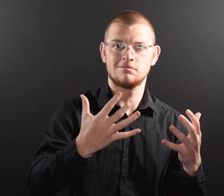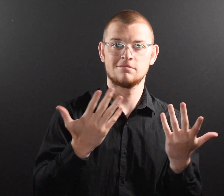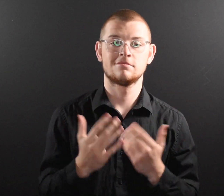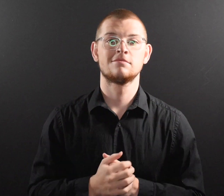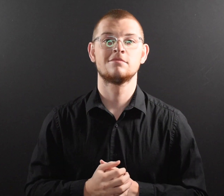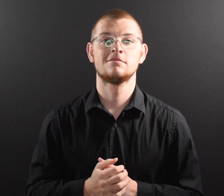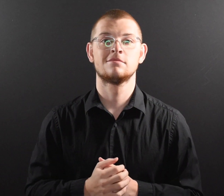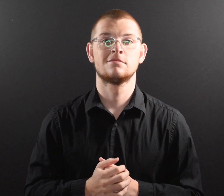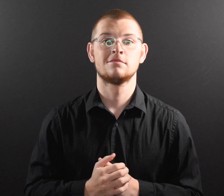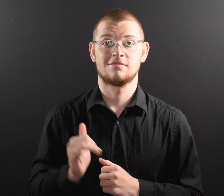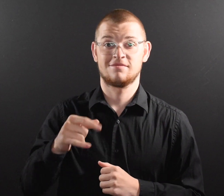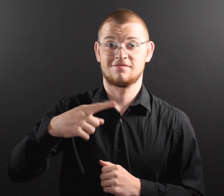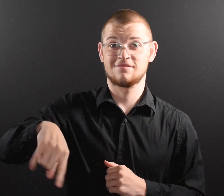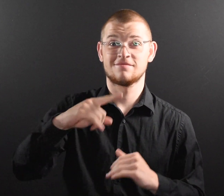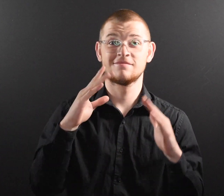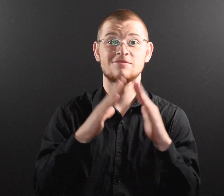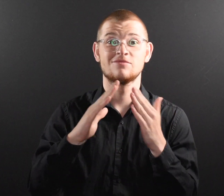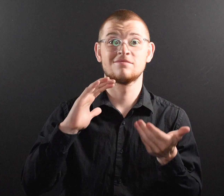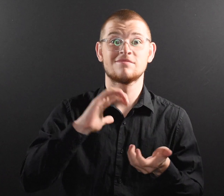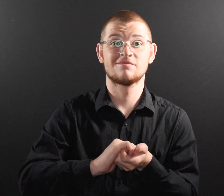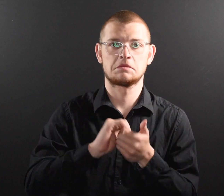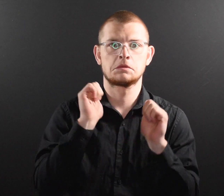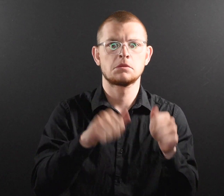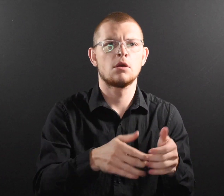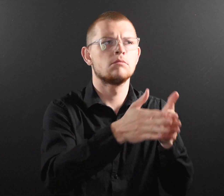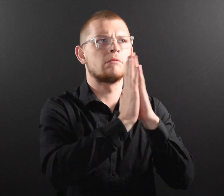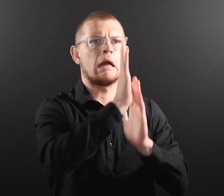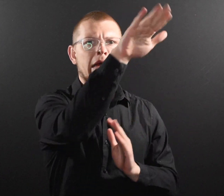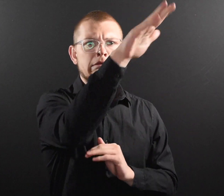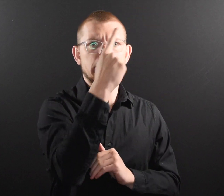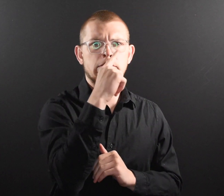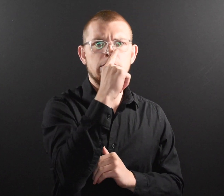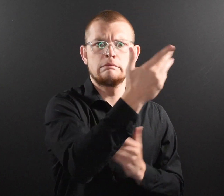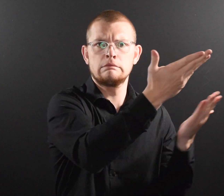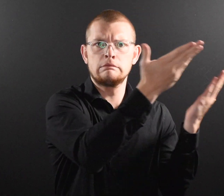In addition, community partners can request a mobile vaccine unit